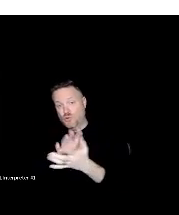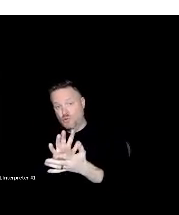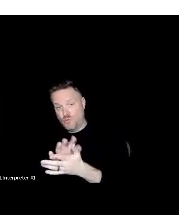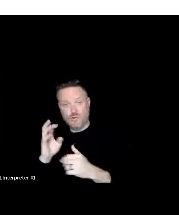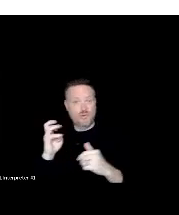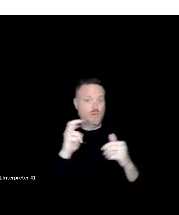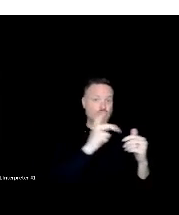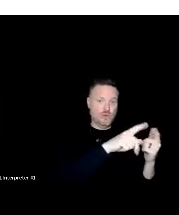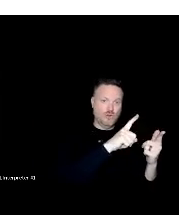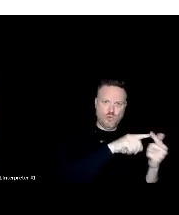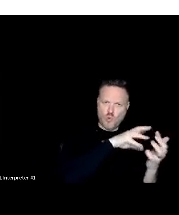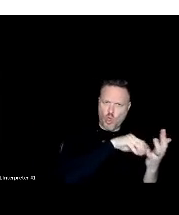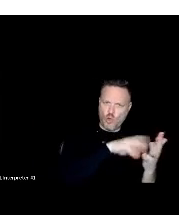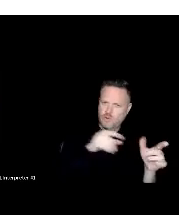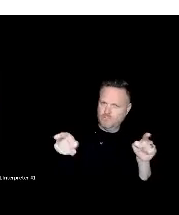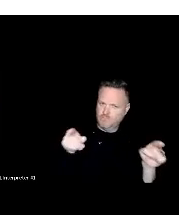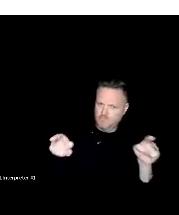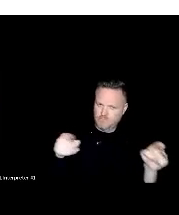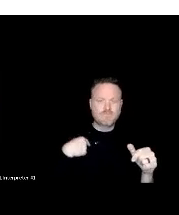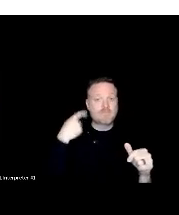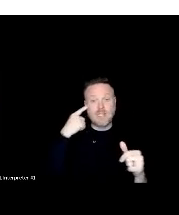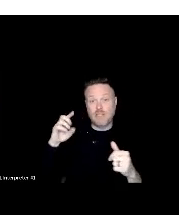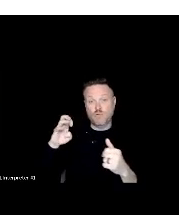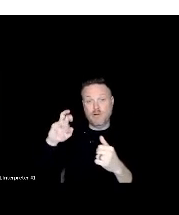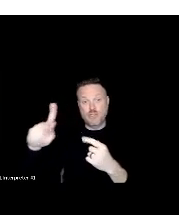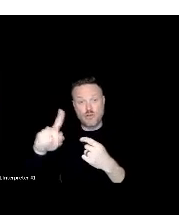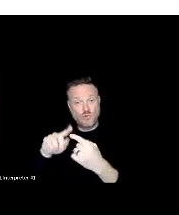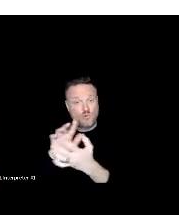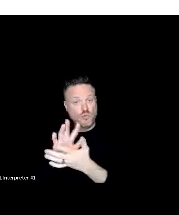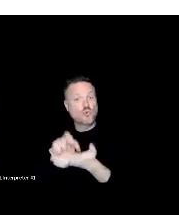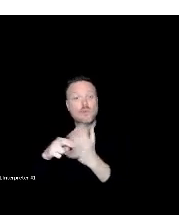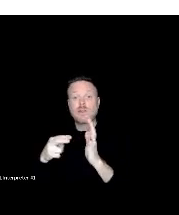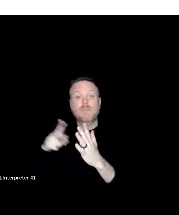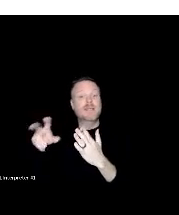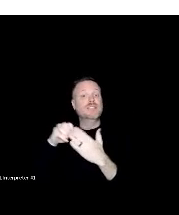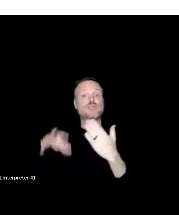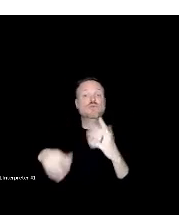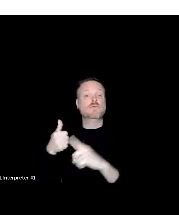And in my opinion, return to school is the process of a student walking back into the classroom.